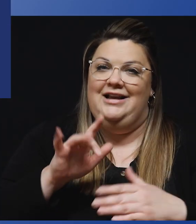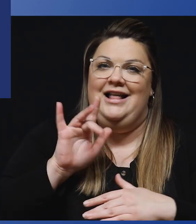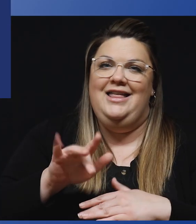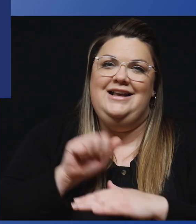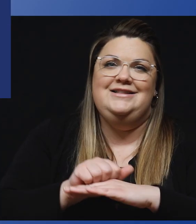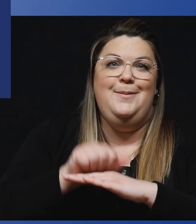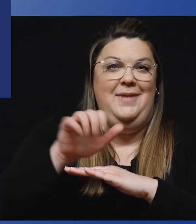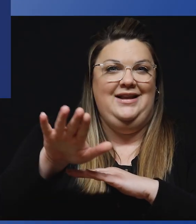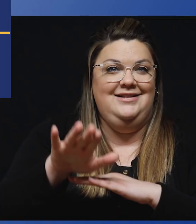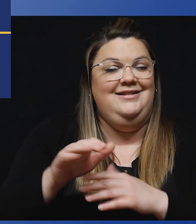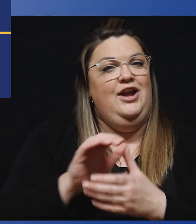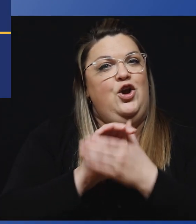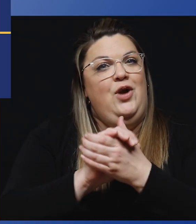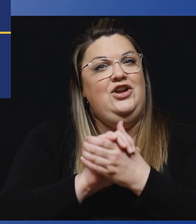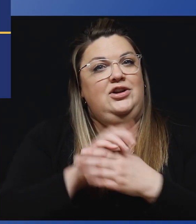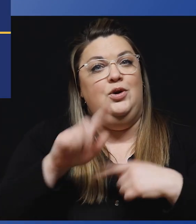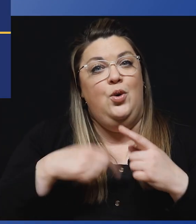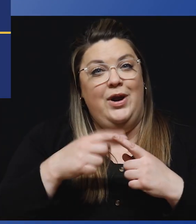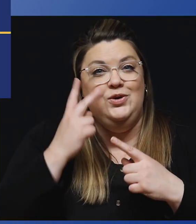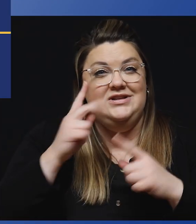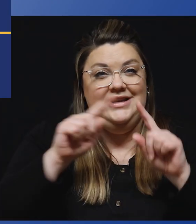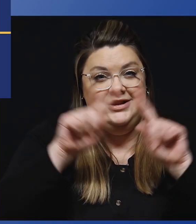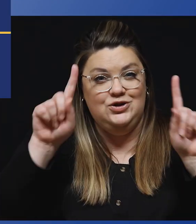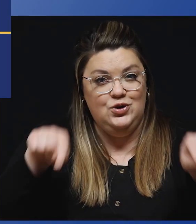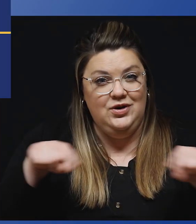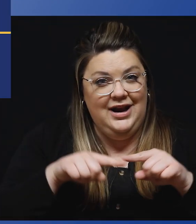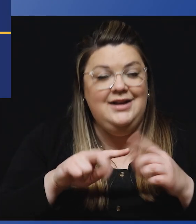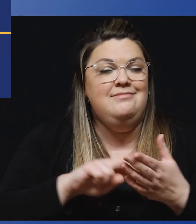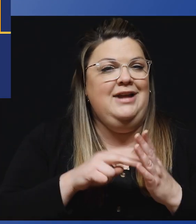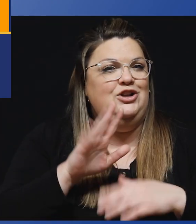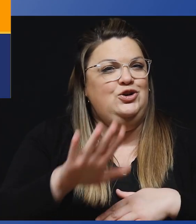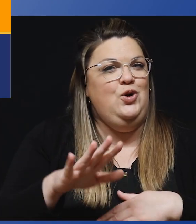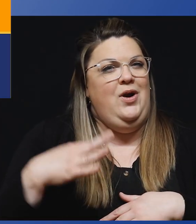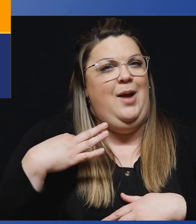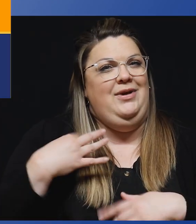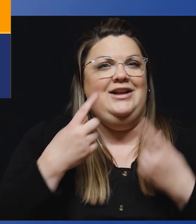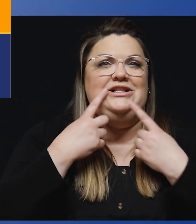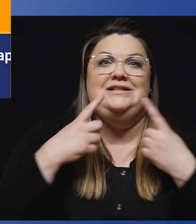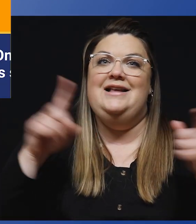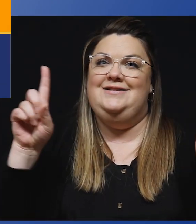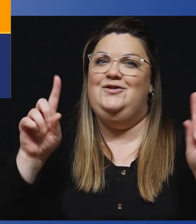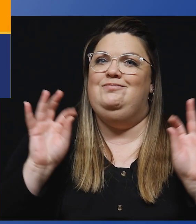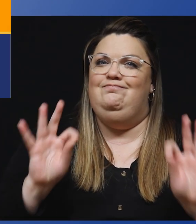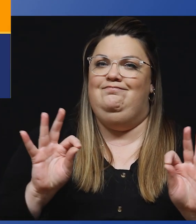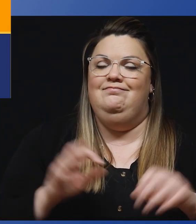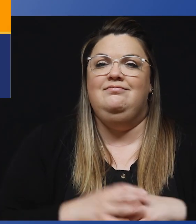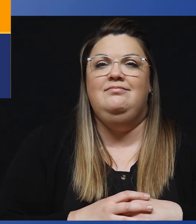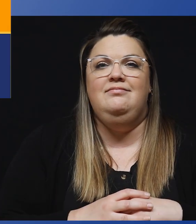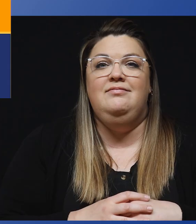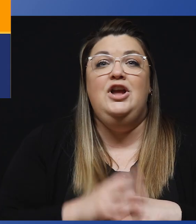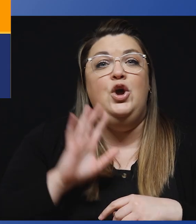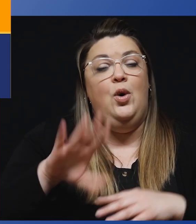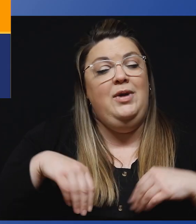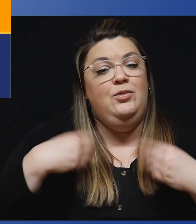Once you have arrived at this screen, your application is successful. You will be provided with an application confirmation number